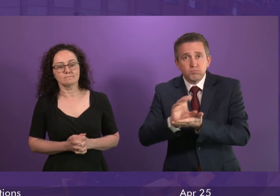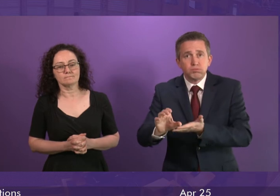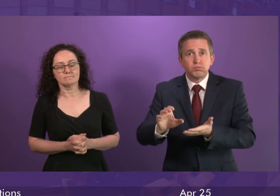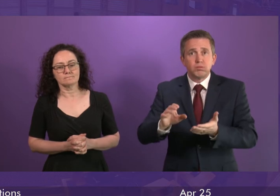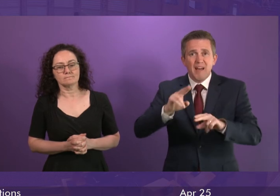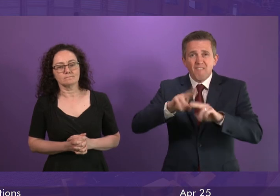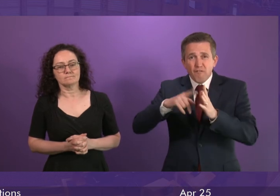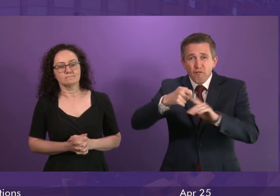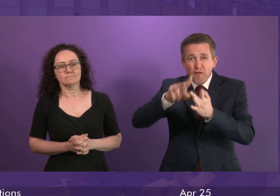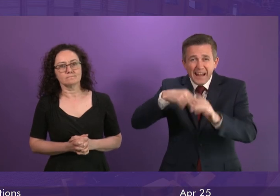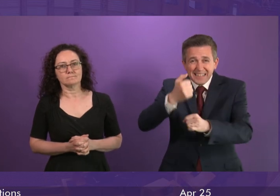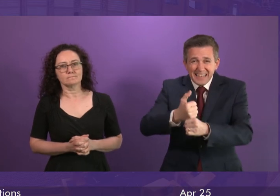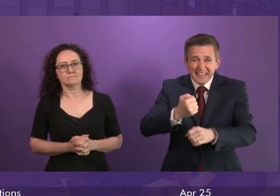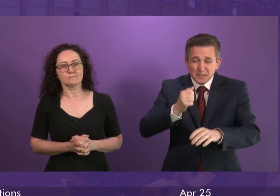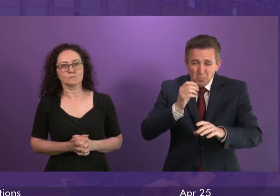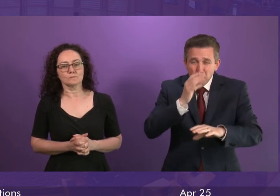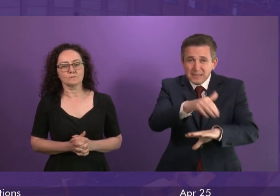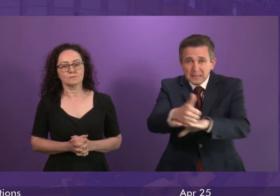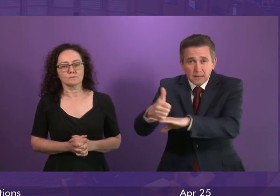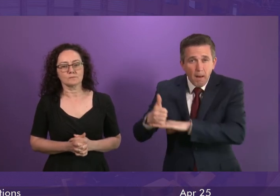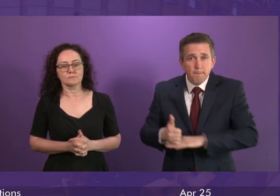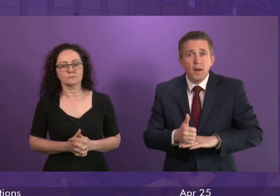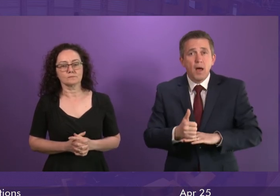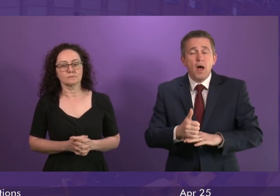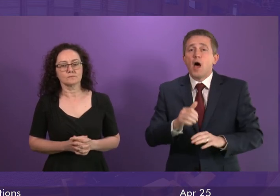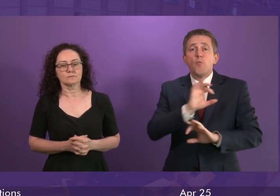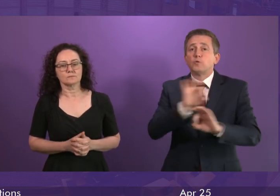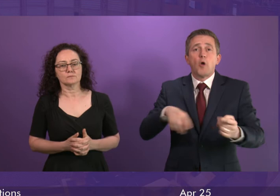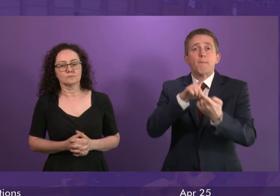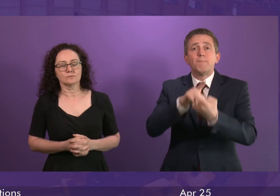forced fracking on to local communities and refused to meet the climate strikers. Scotland